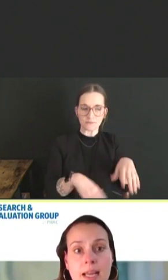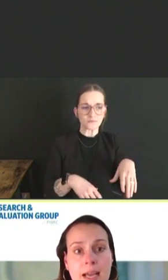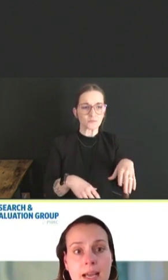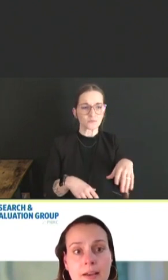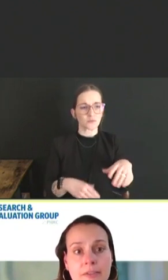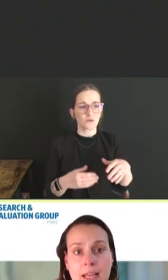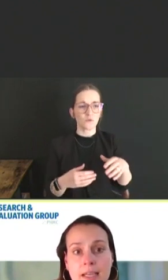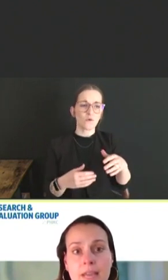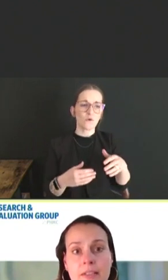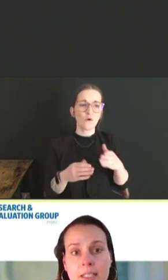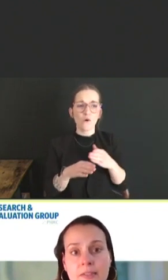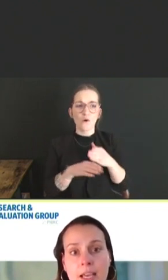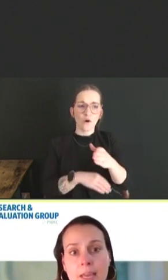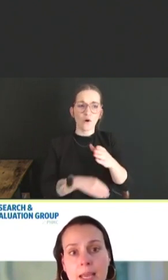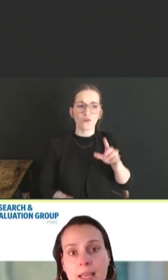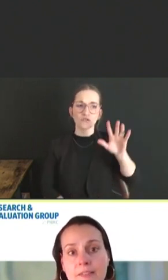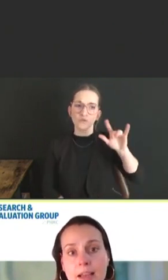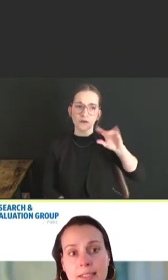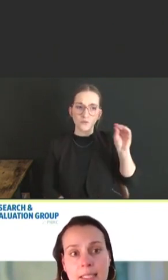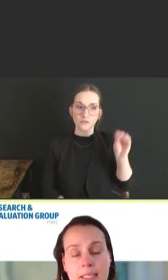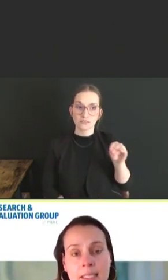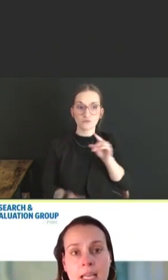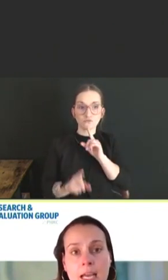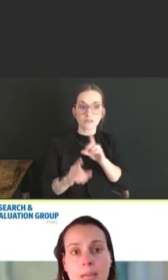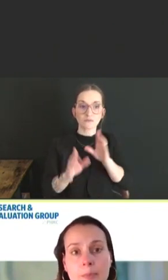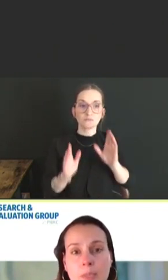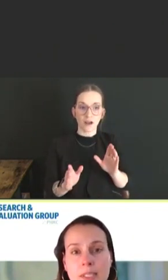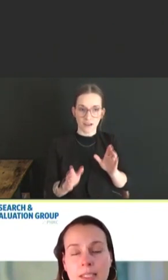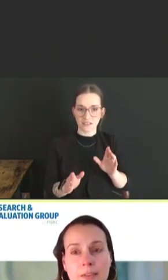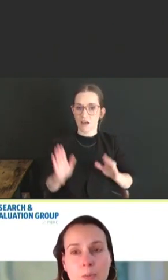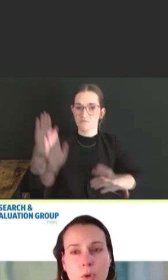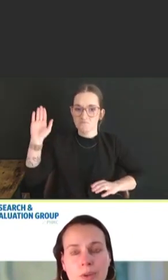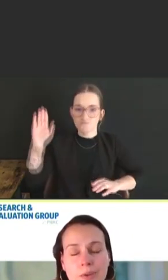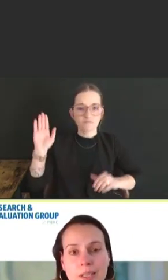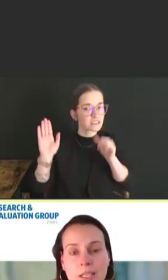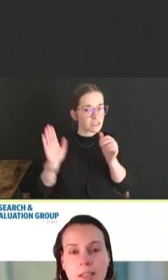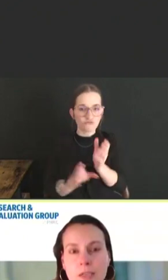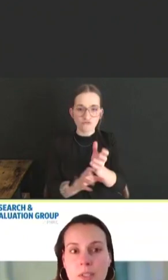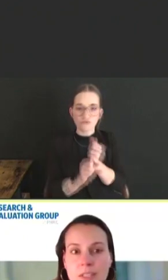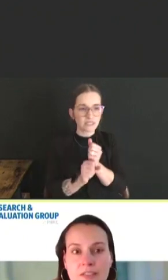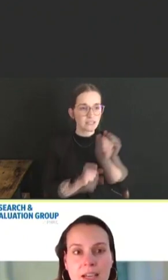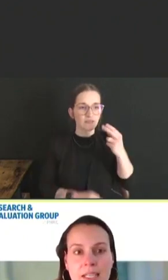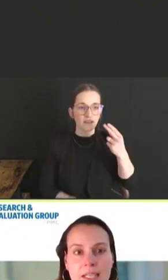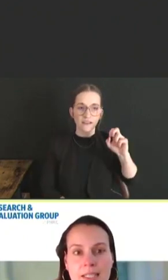not have -- they had not received a Hep A vaccine, but what's an even more interesting finding is